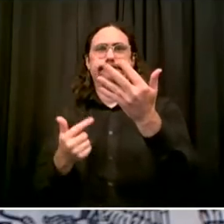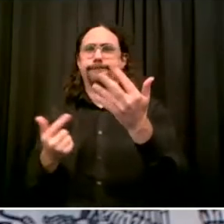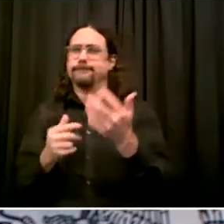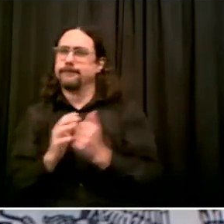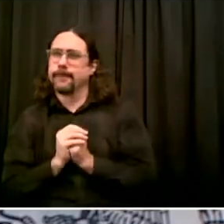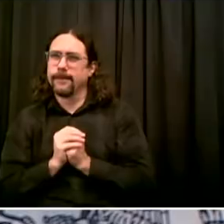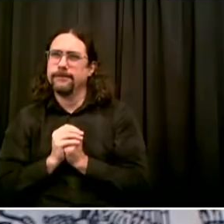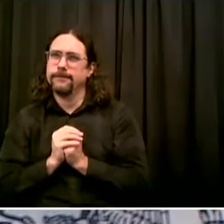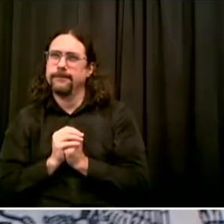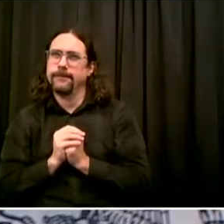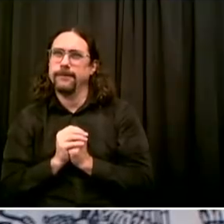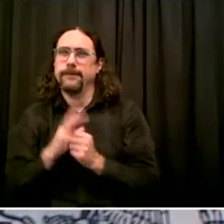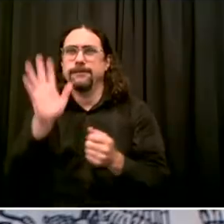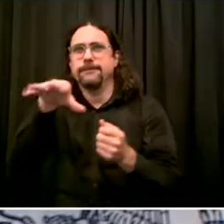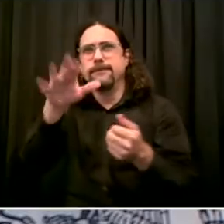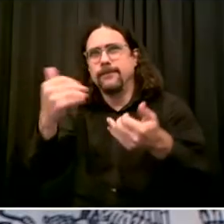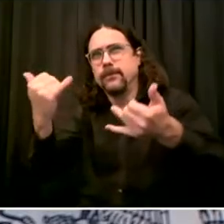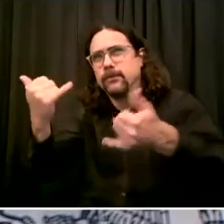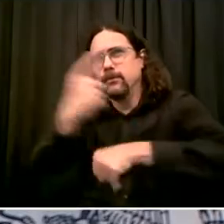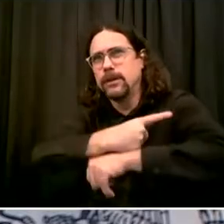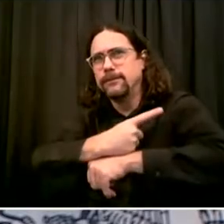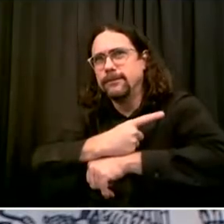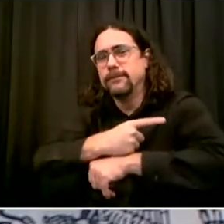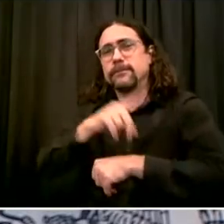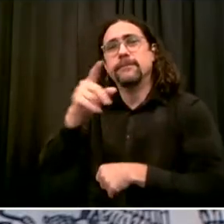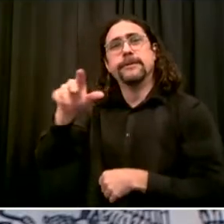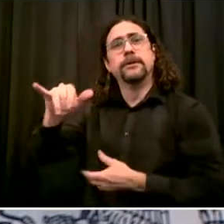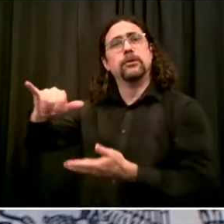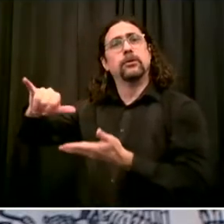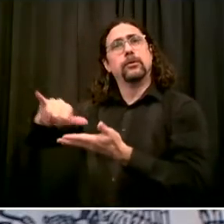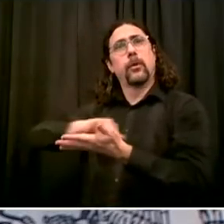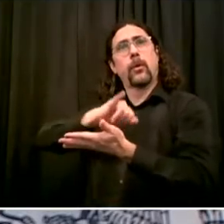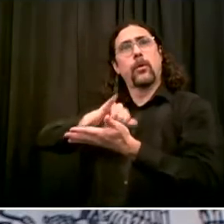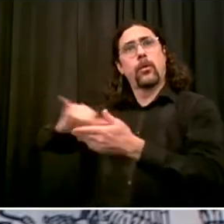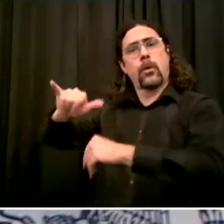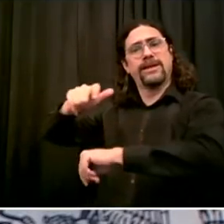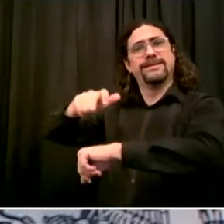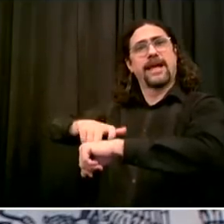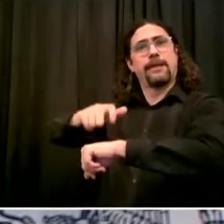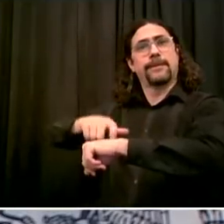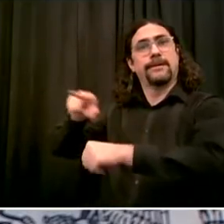IN SHOOTINGS. PART OF WHAT THE NEW YORK TIM ES IS REPORTING TAODY ALONWG ITH